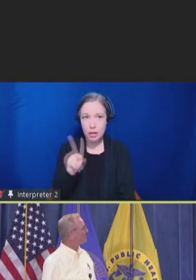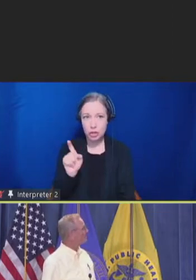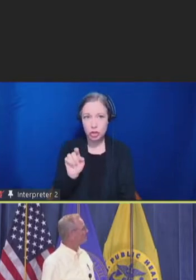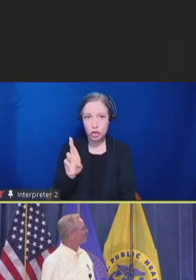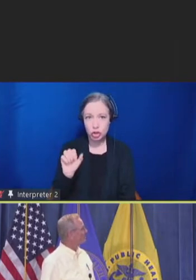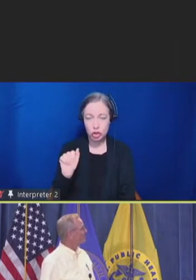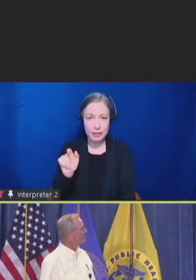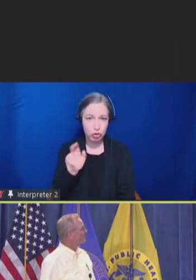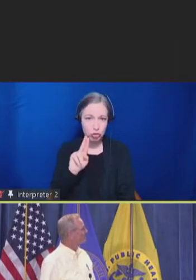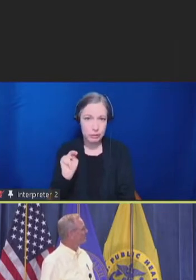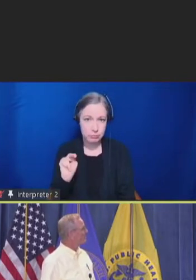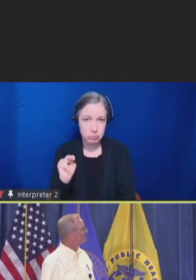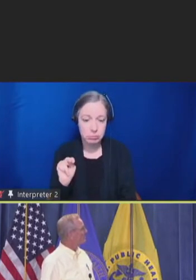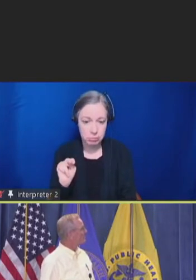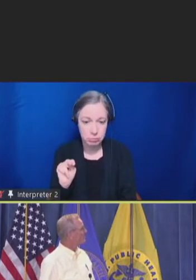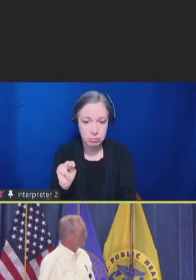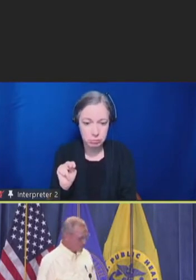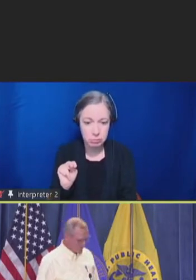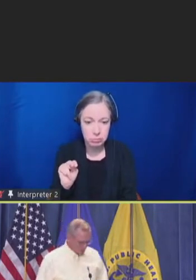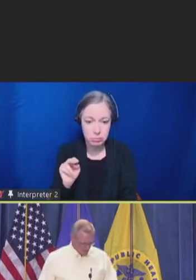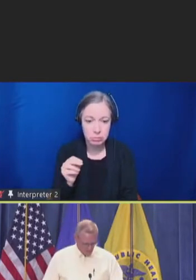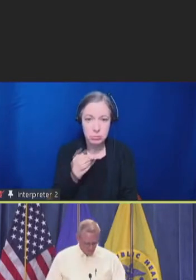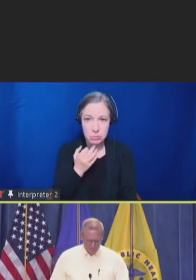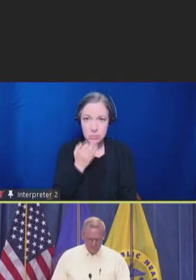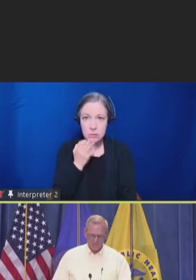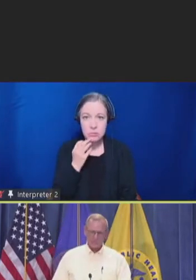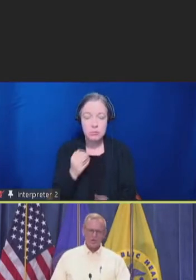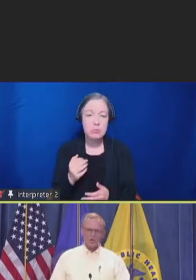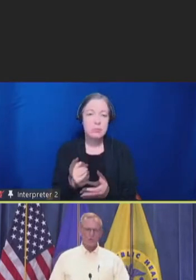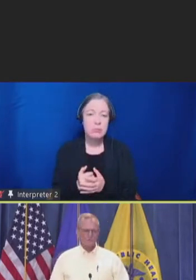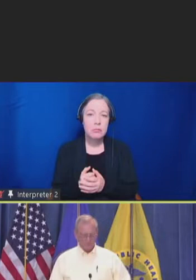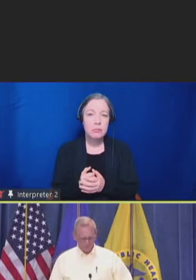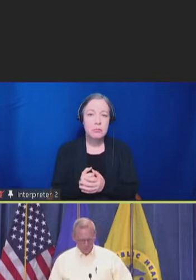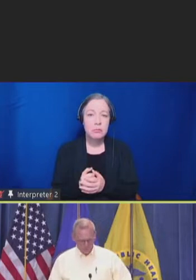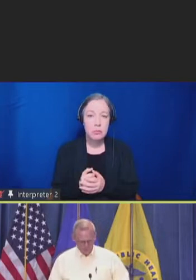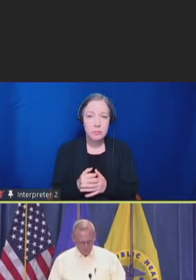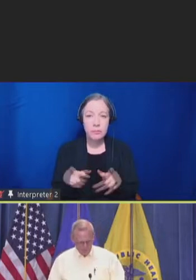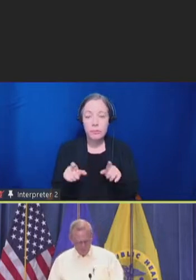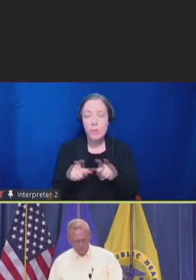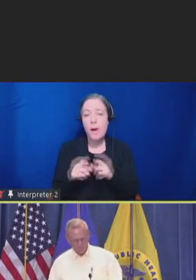Now, just an overview of the charge that we were given.